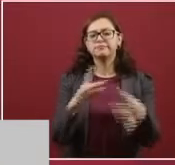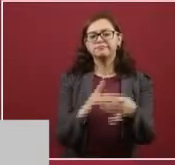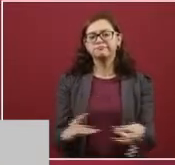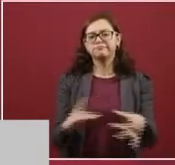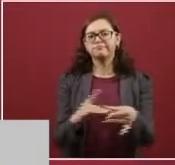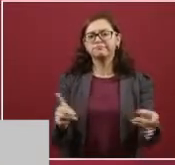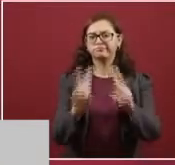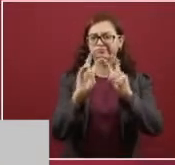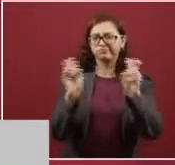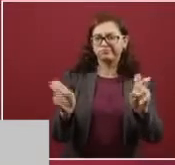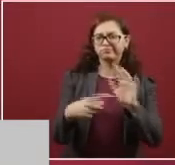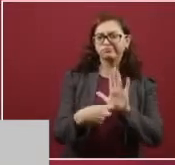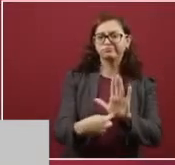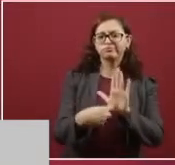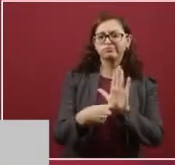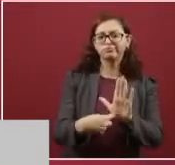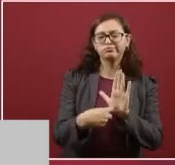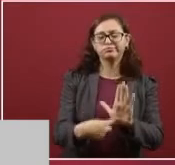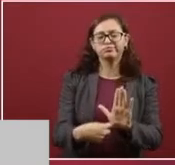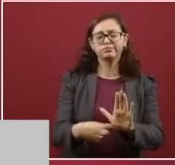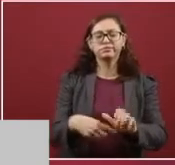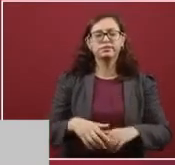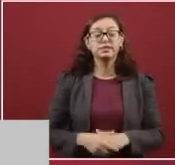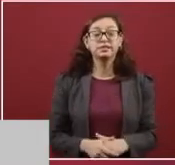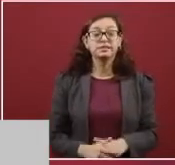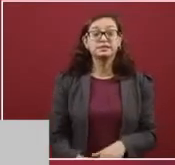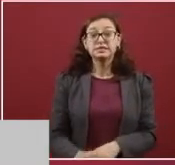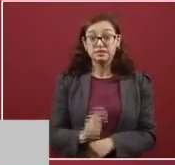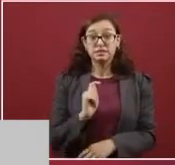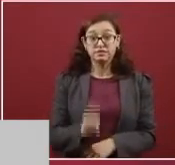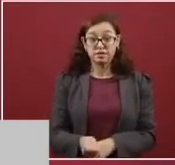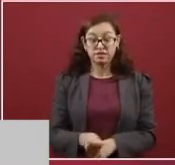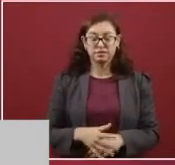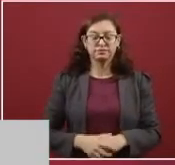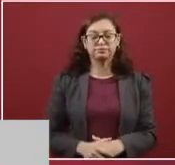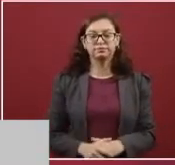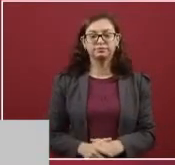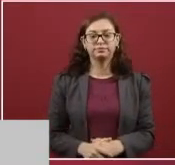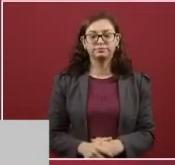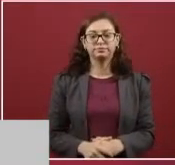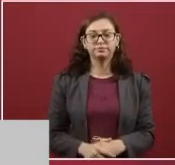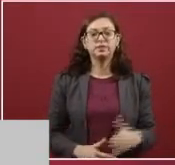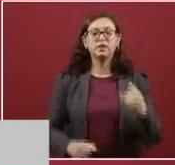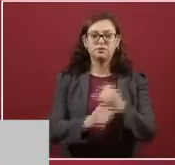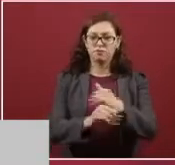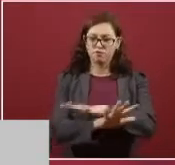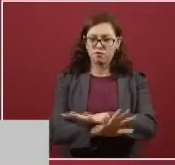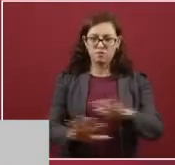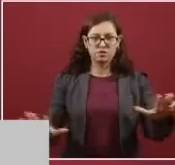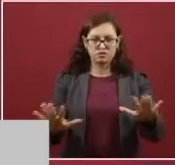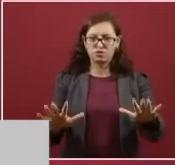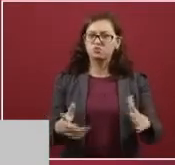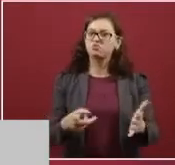guarantees the right to information on the basis of the population with accurate information, guaranteeing transparency